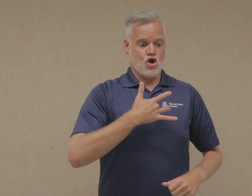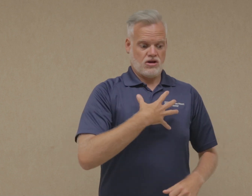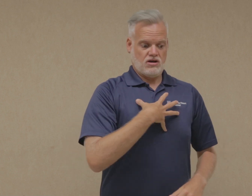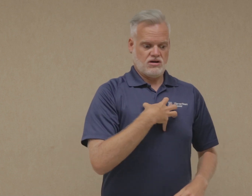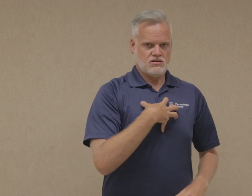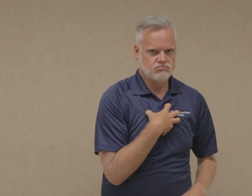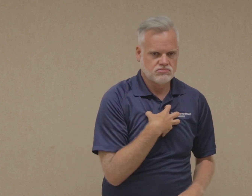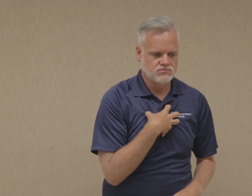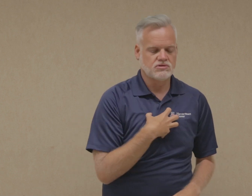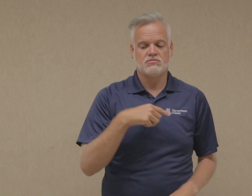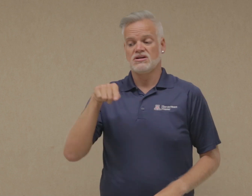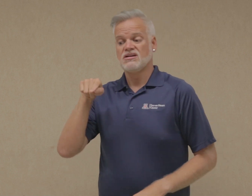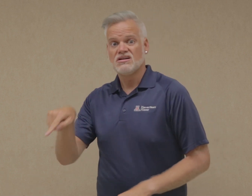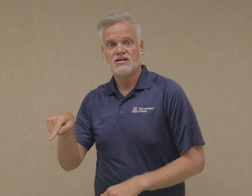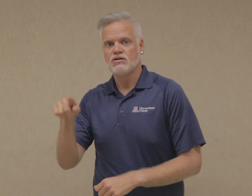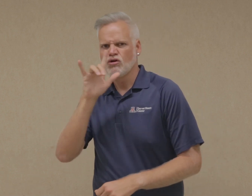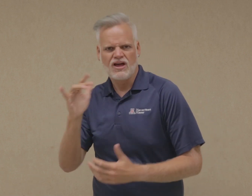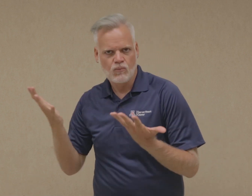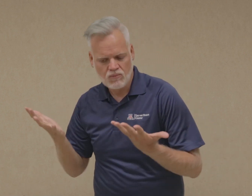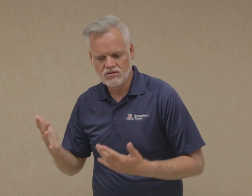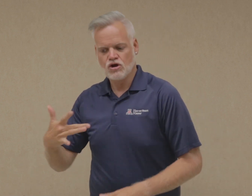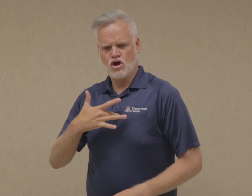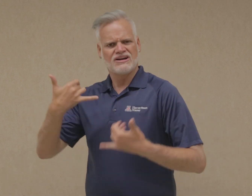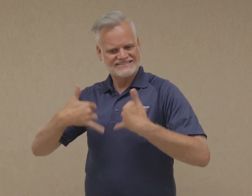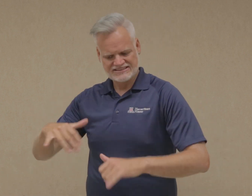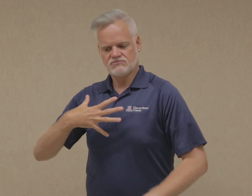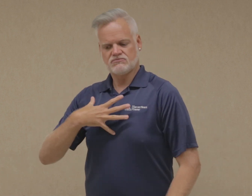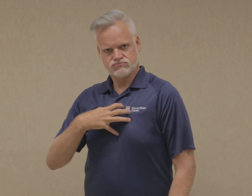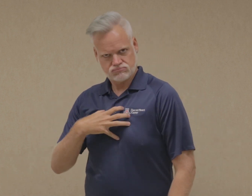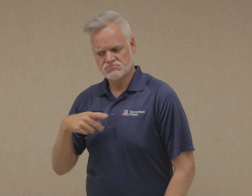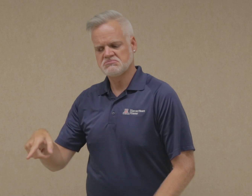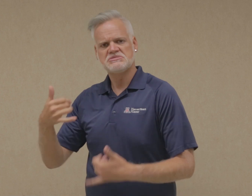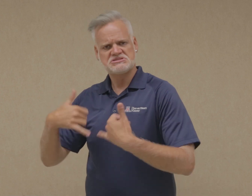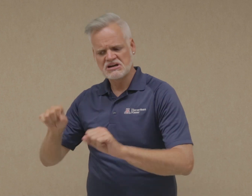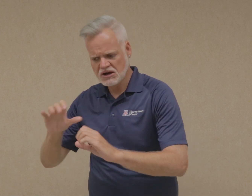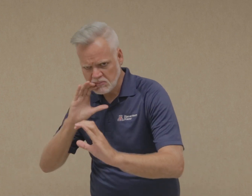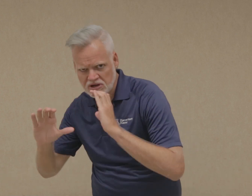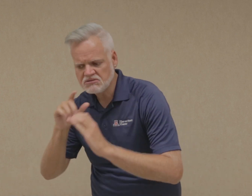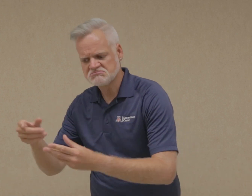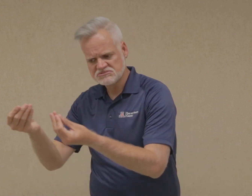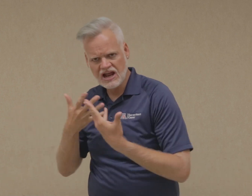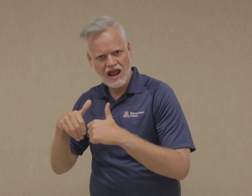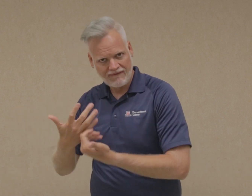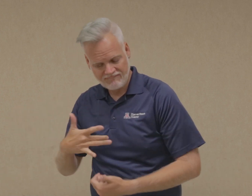is having a heart attack they are conscious, meaning that their heart is still beating and they can tell you how they feel. Things to look for is that